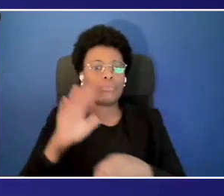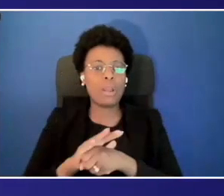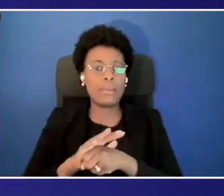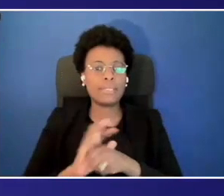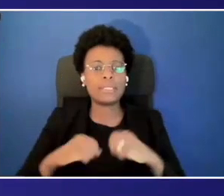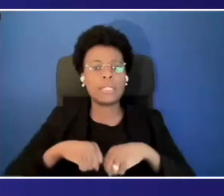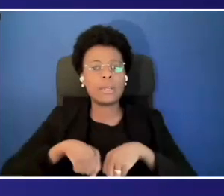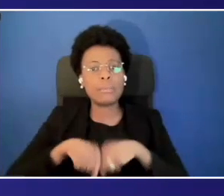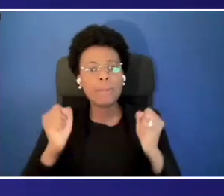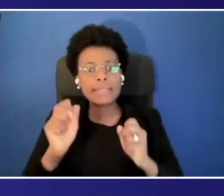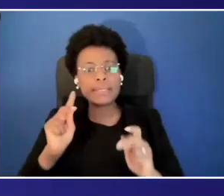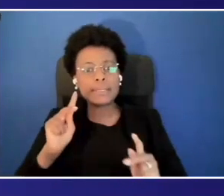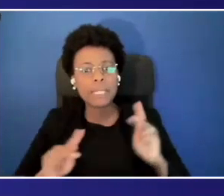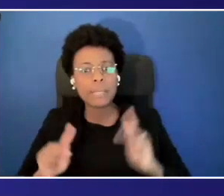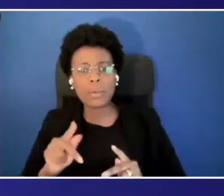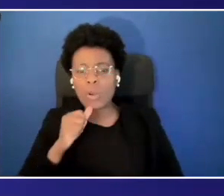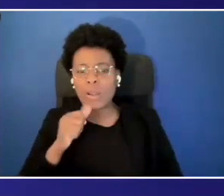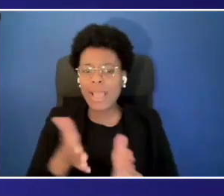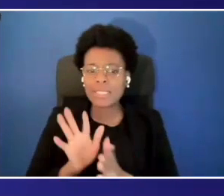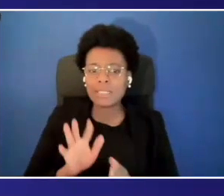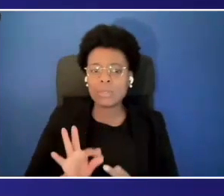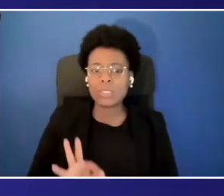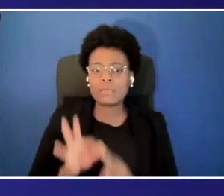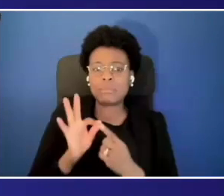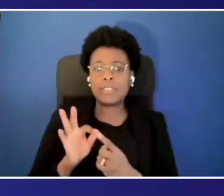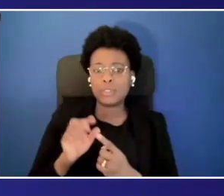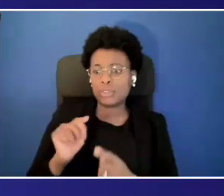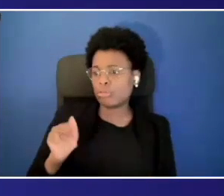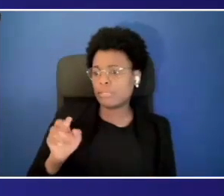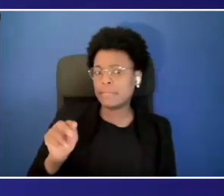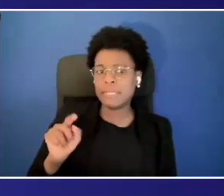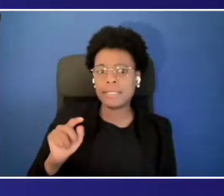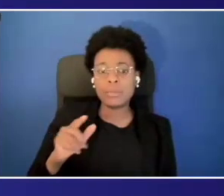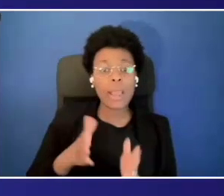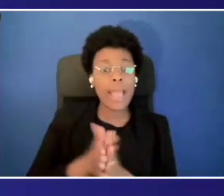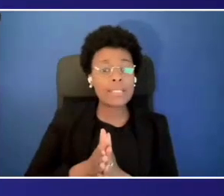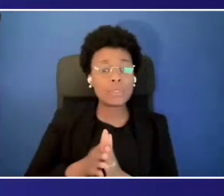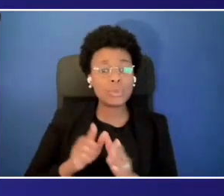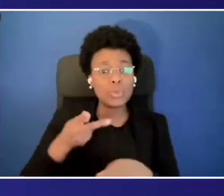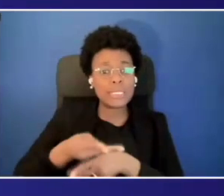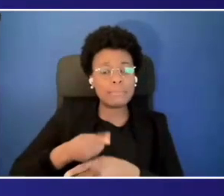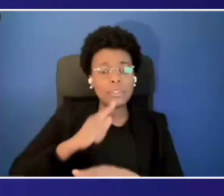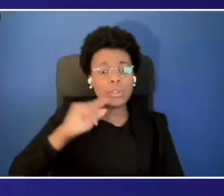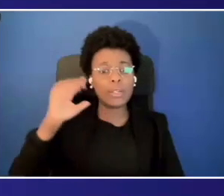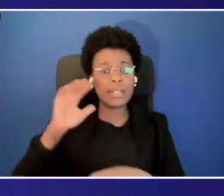We're asking the governor to honor its commitment and invest in very people that fooled our society together.